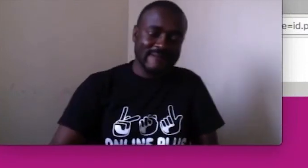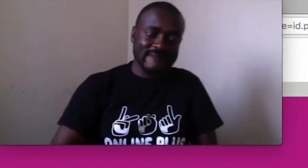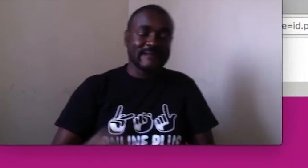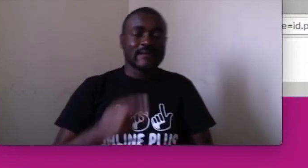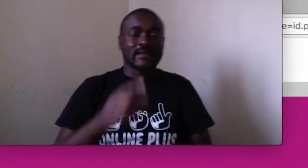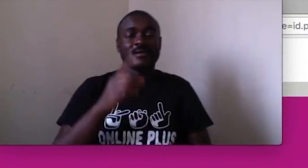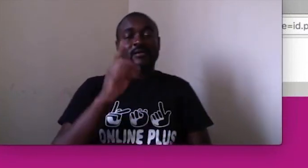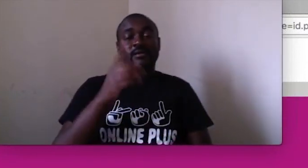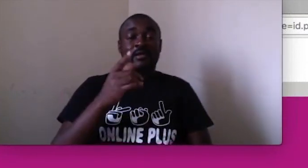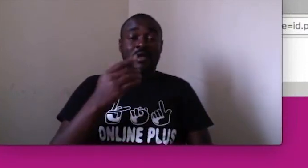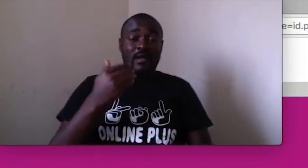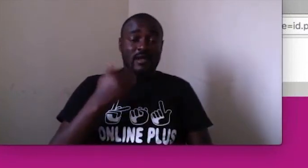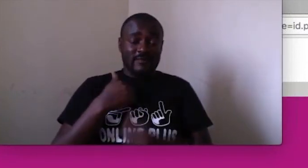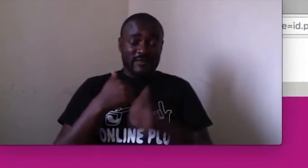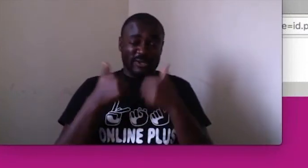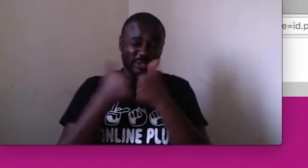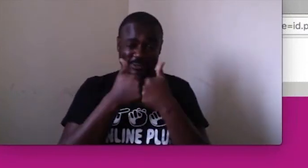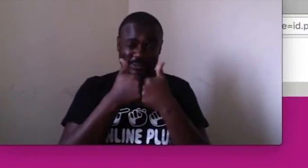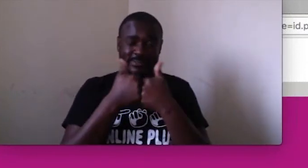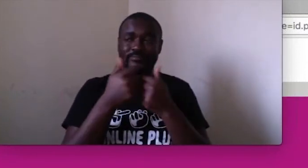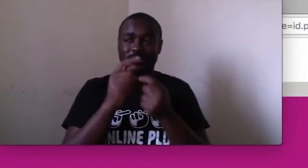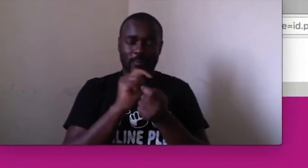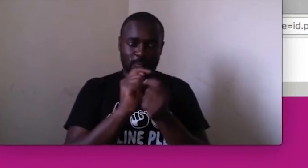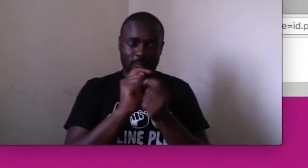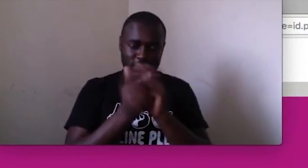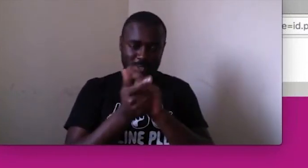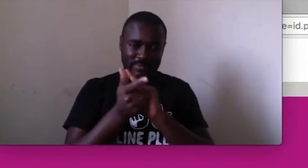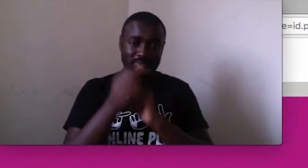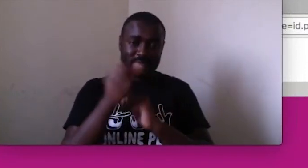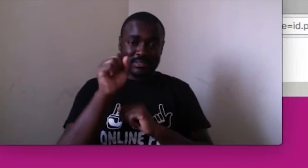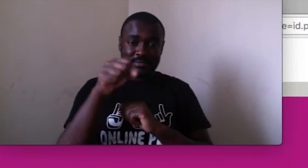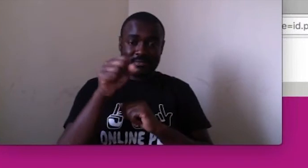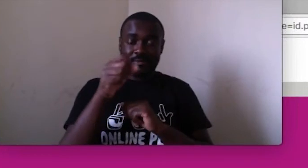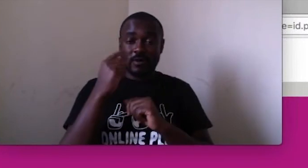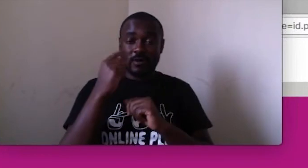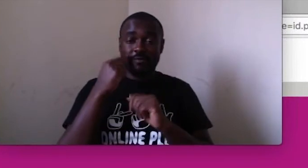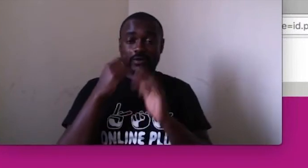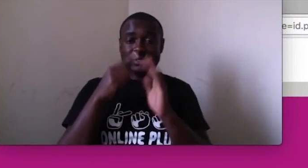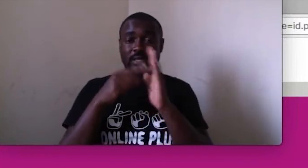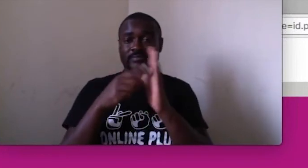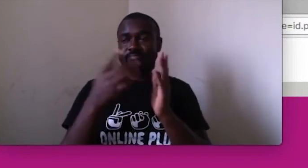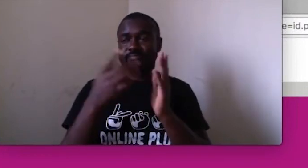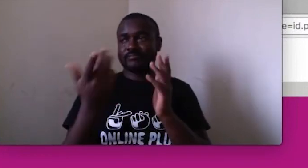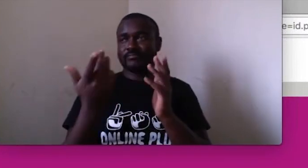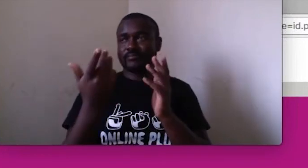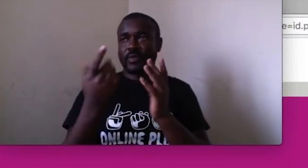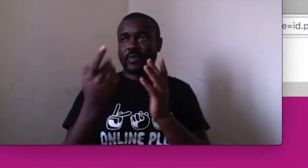Yes, that's true So the challenge for the translation was that, yes